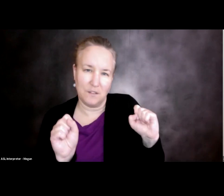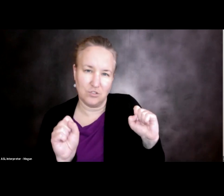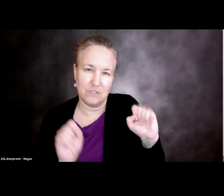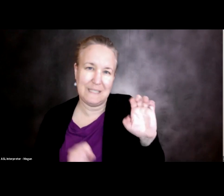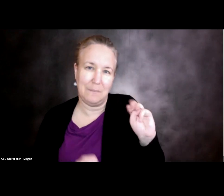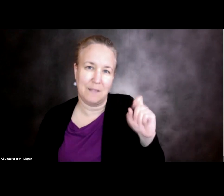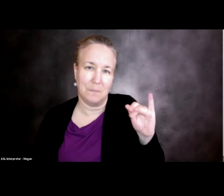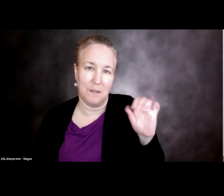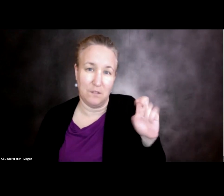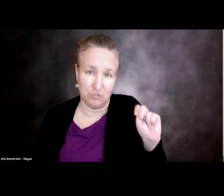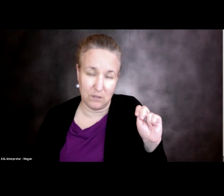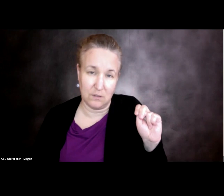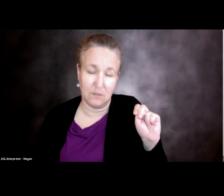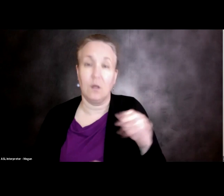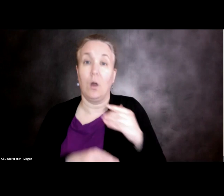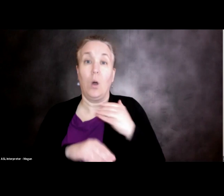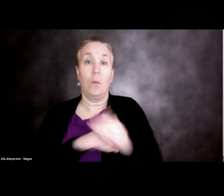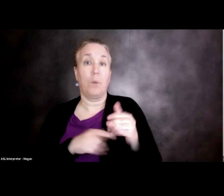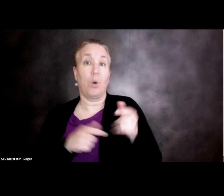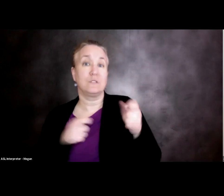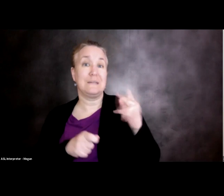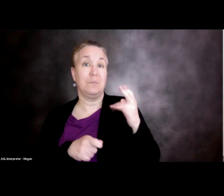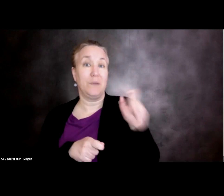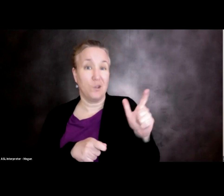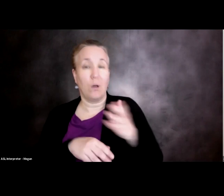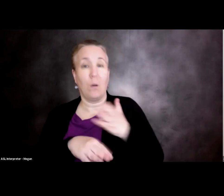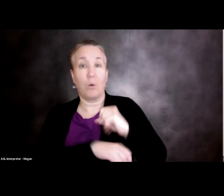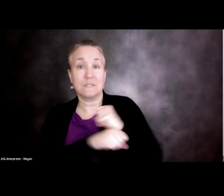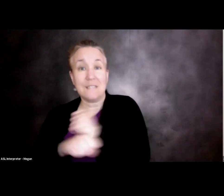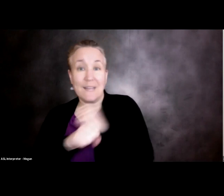And in post-imperial, post-slavery societies,